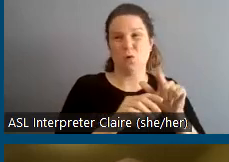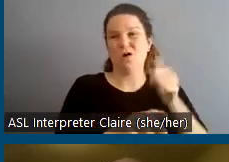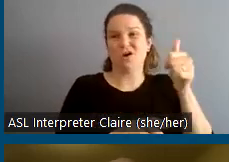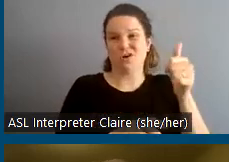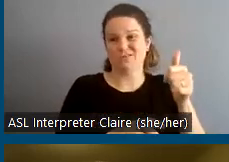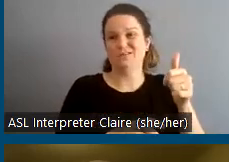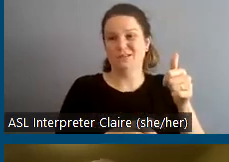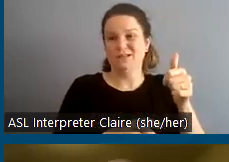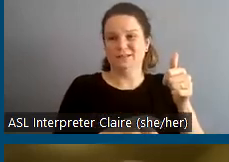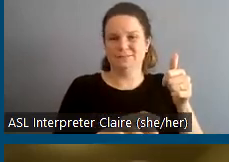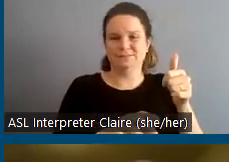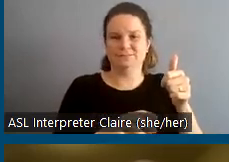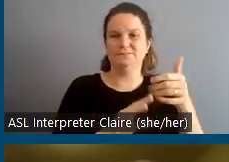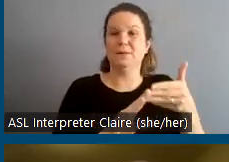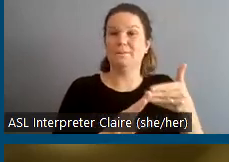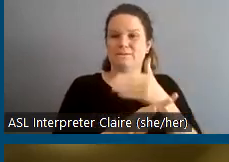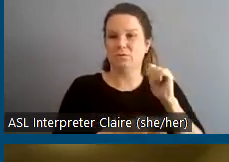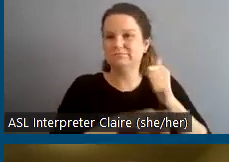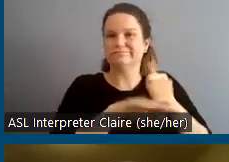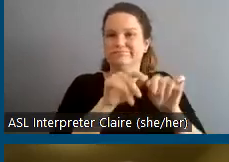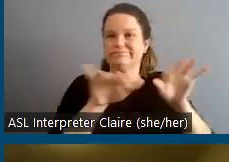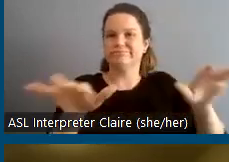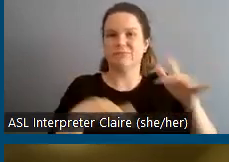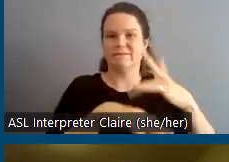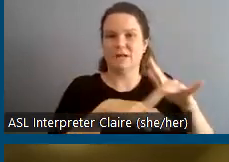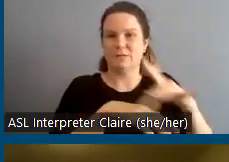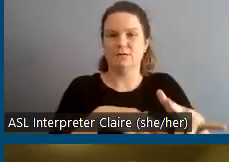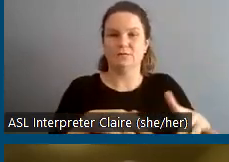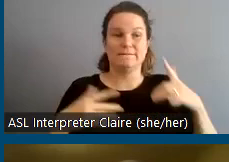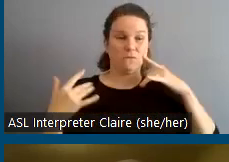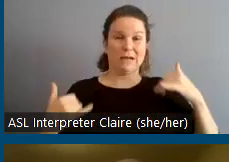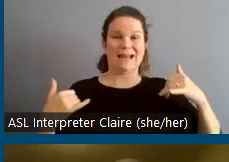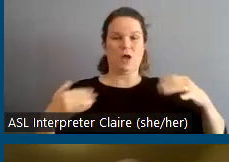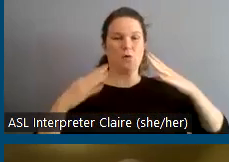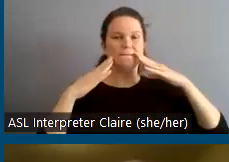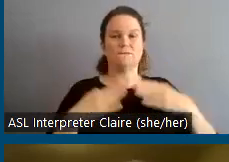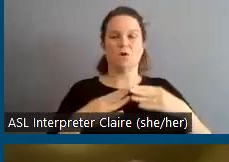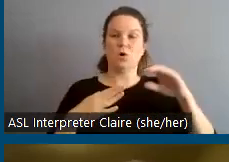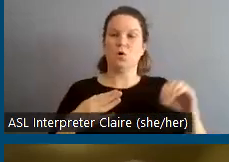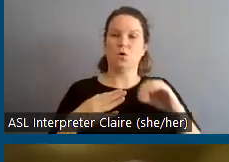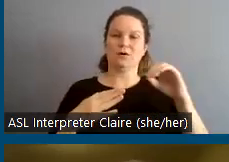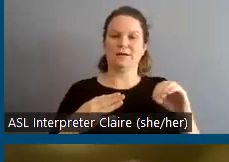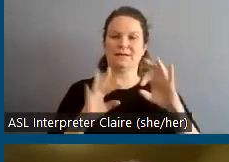could do my math- before that's really on offer. So, in the interim, I'm going to